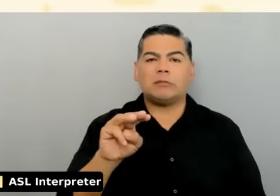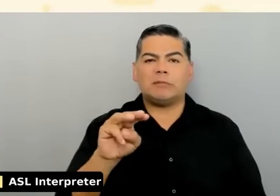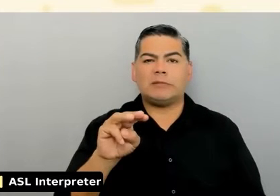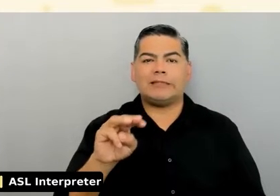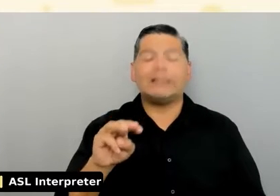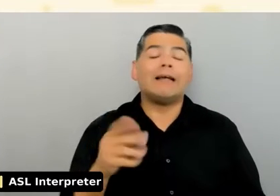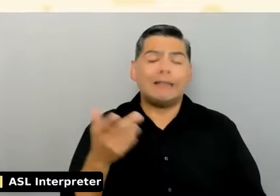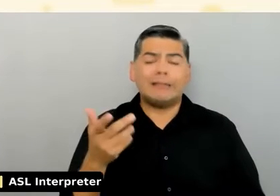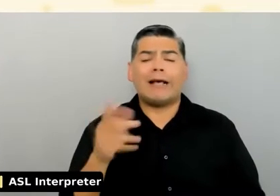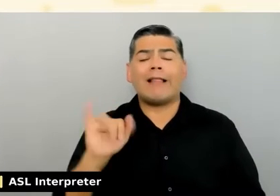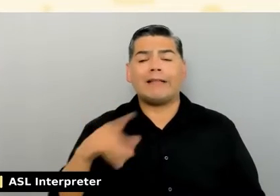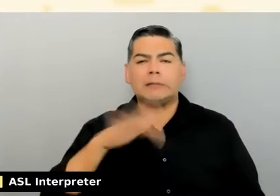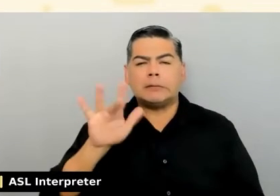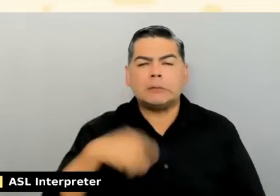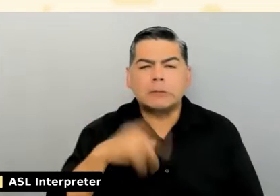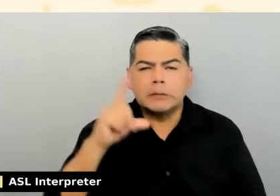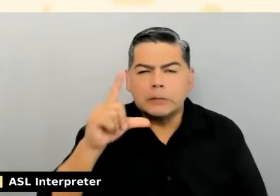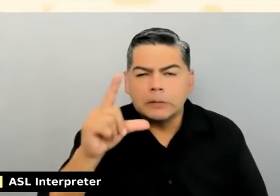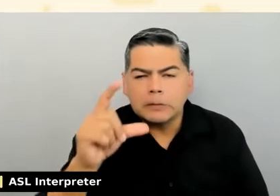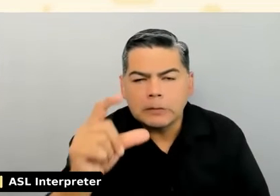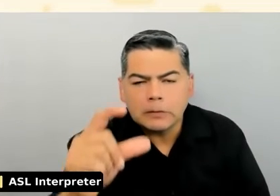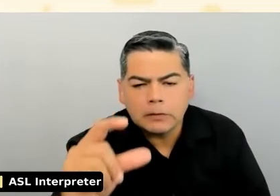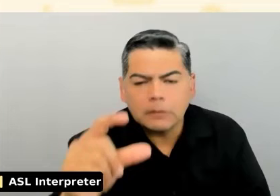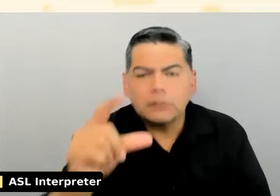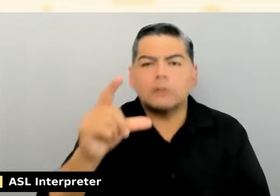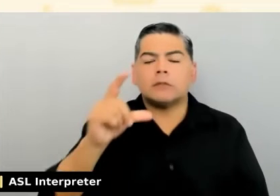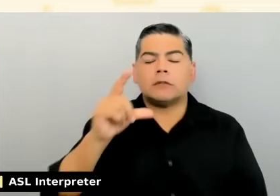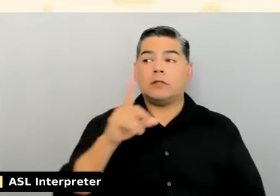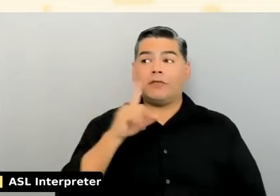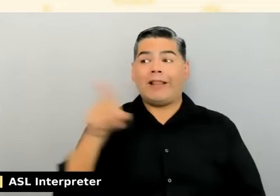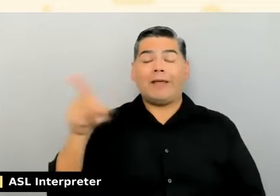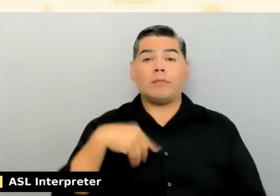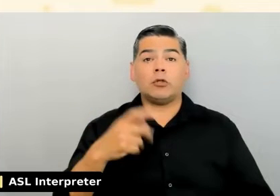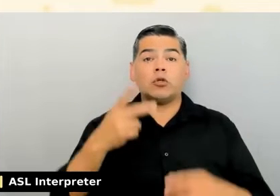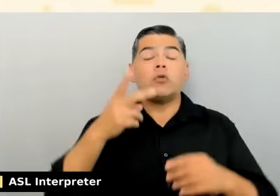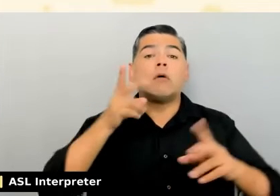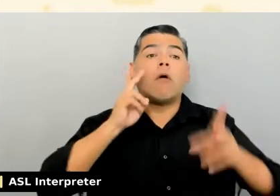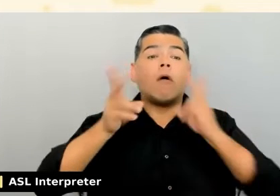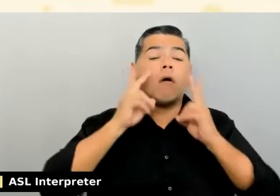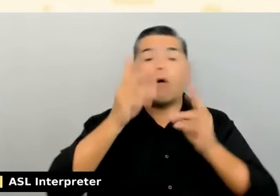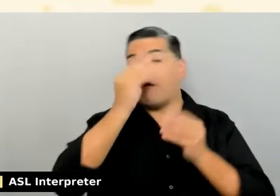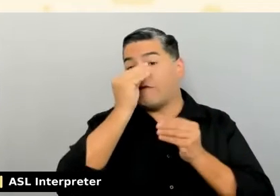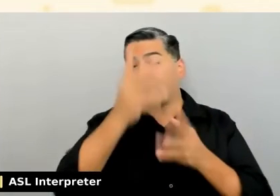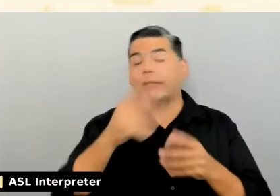For those who are looking at the screen, who are viewing the information through their screens,